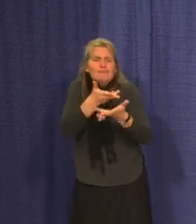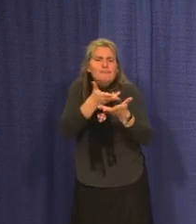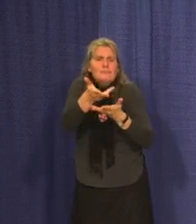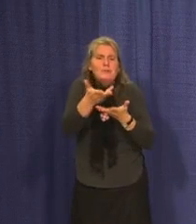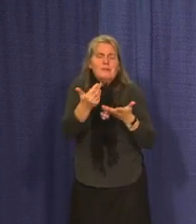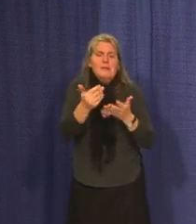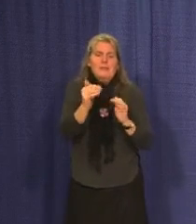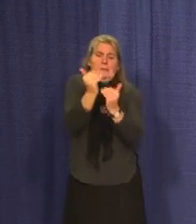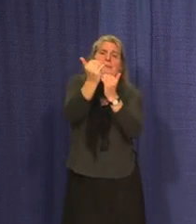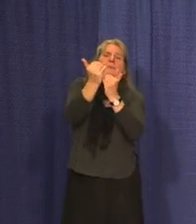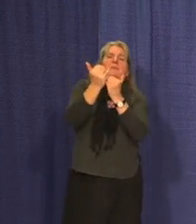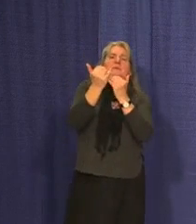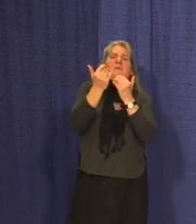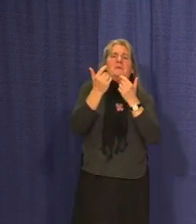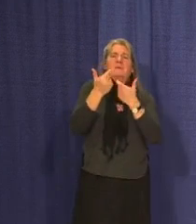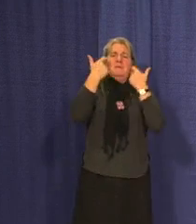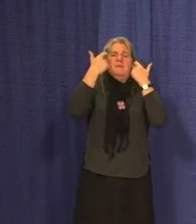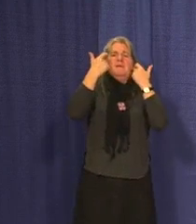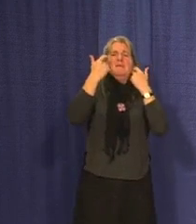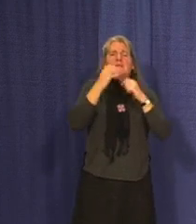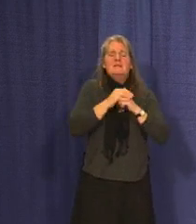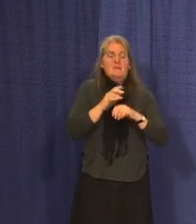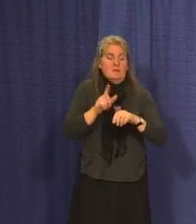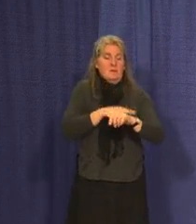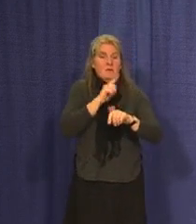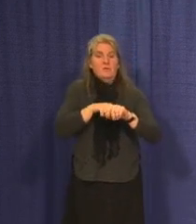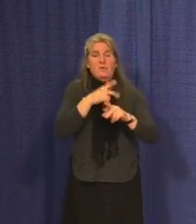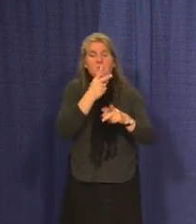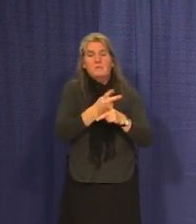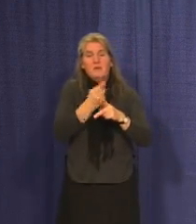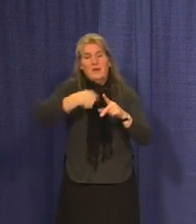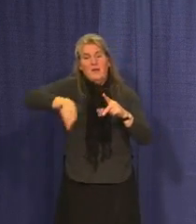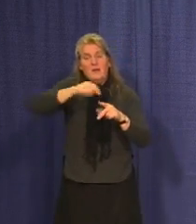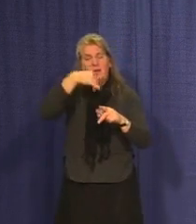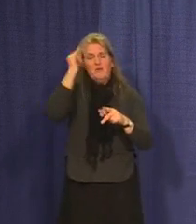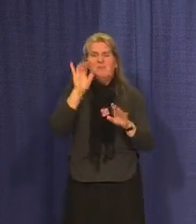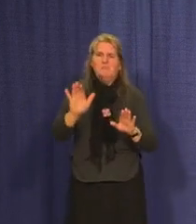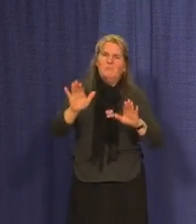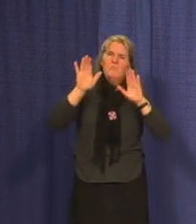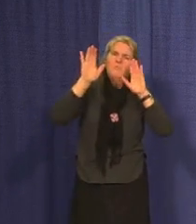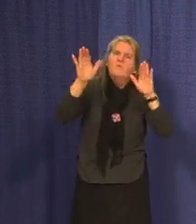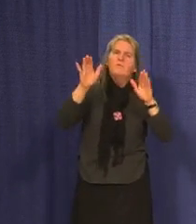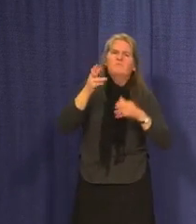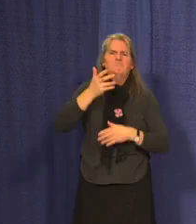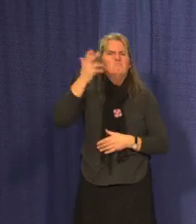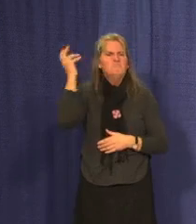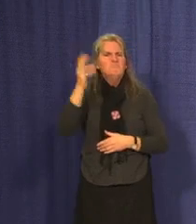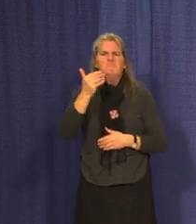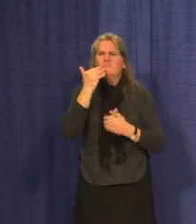months ago. Our long-term care facilities have been doing a fantastic job